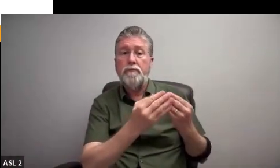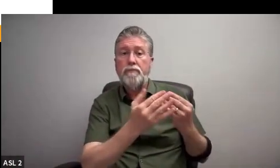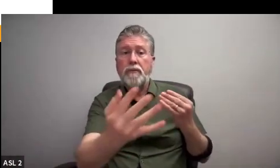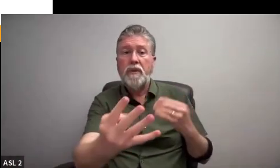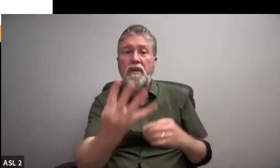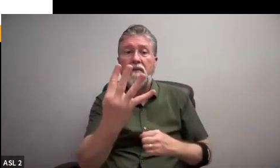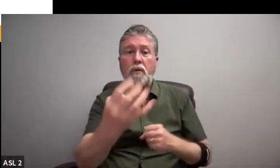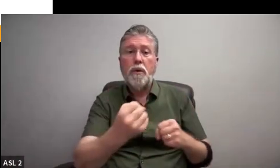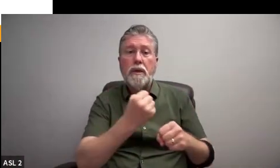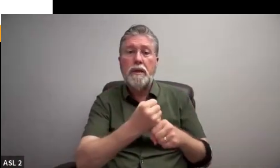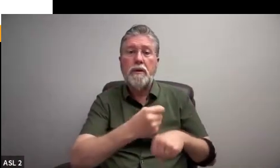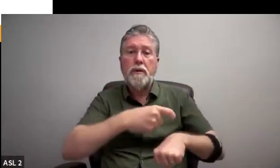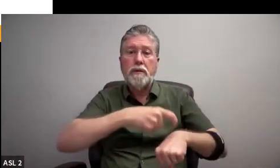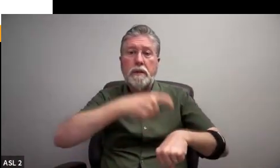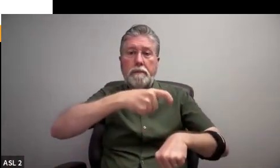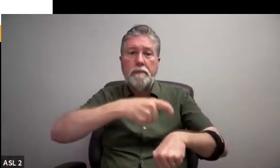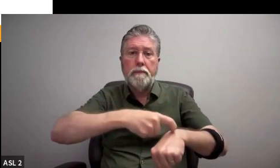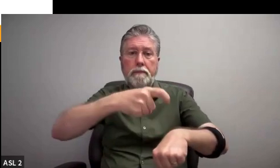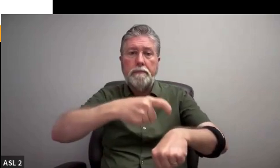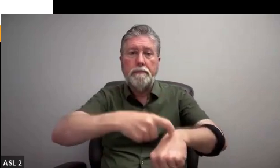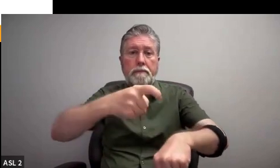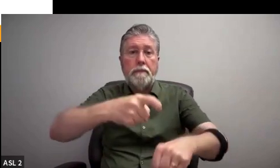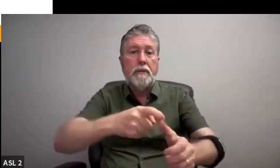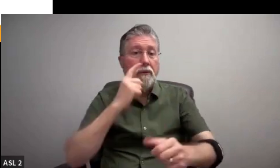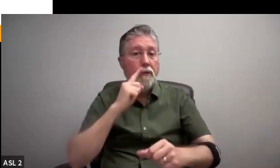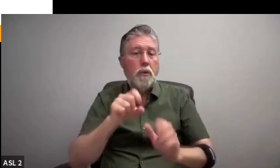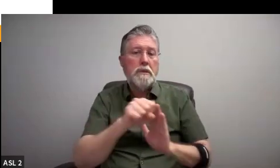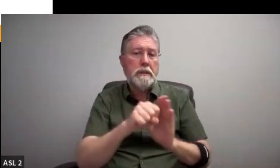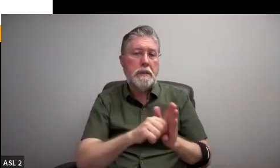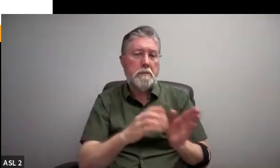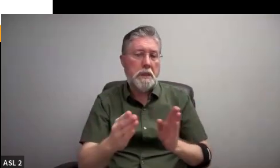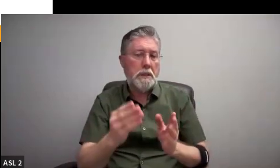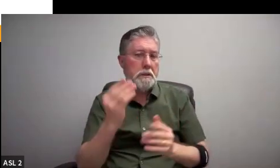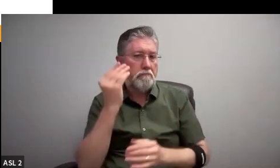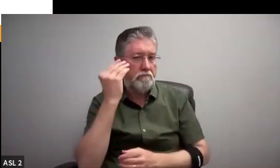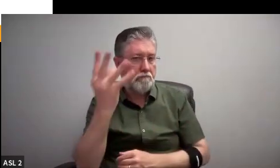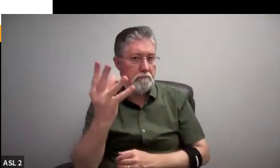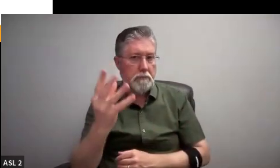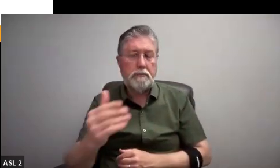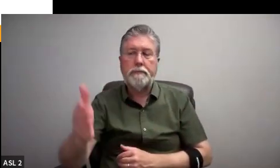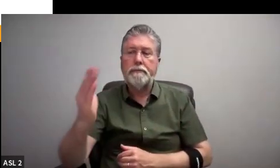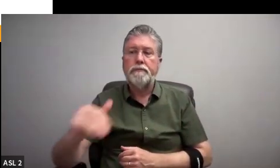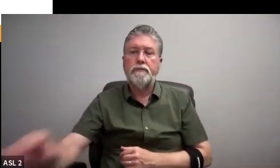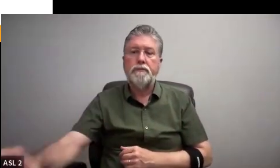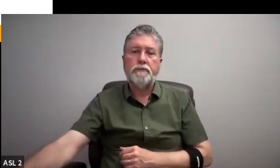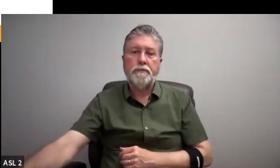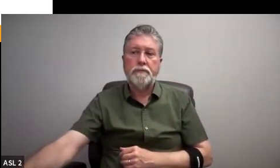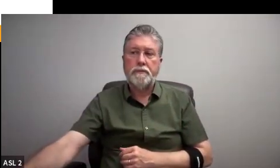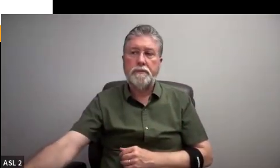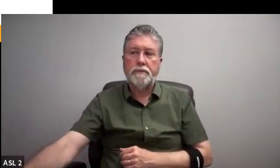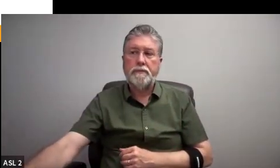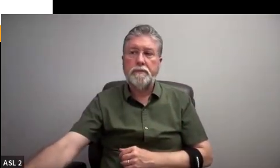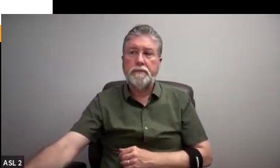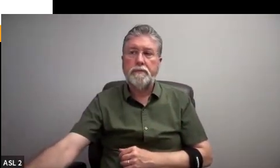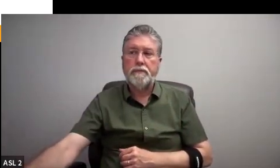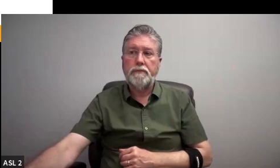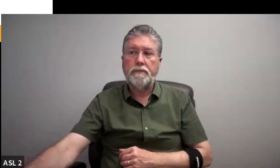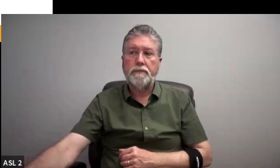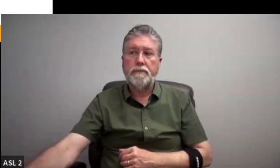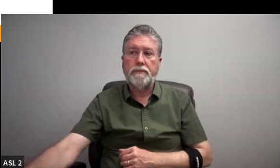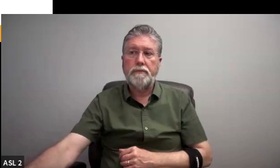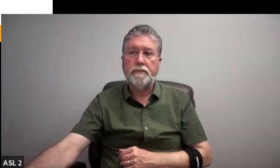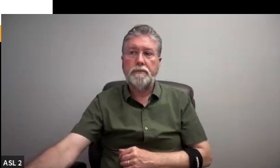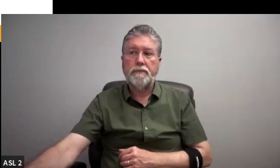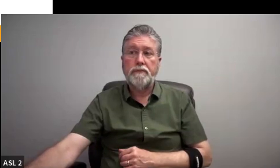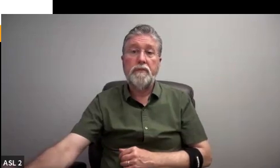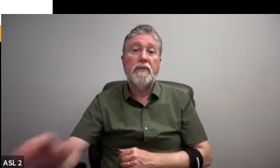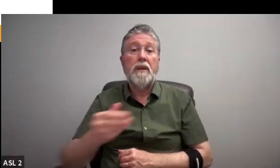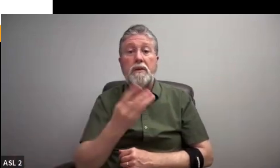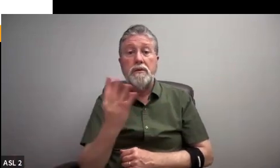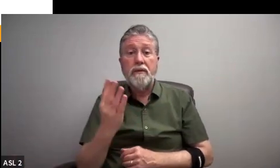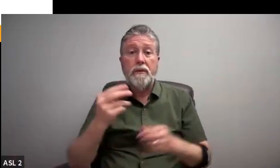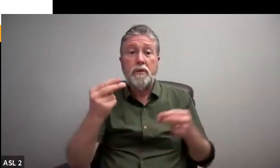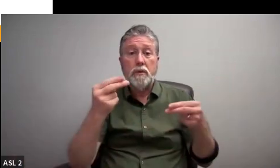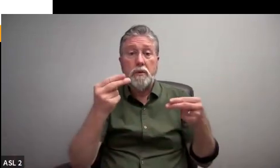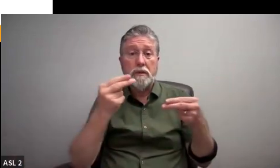plan time frames for reference. Next slide please. The next several slides will outline the states